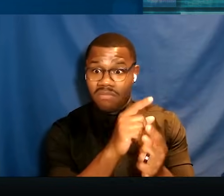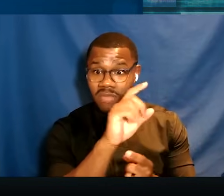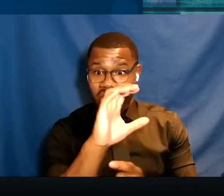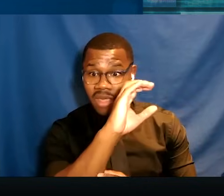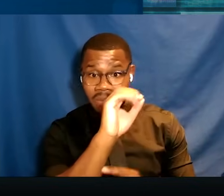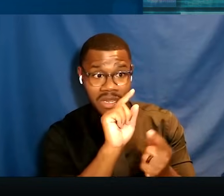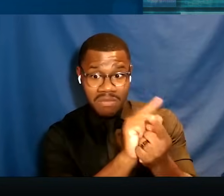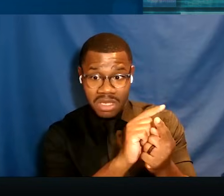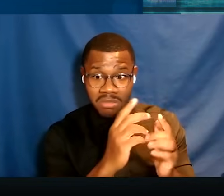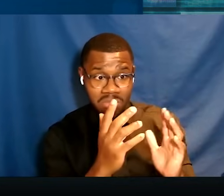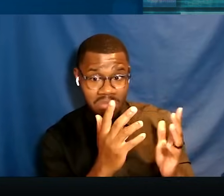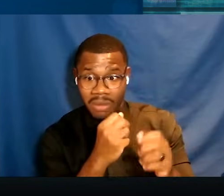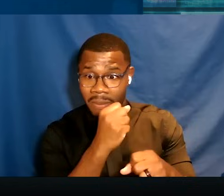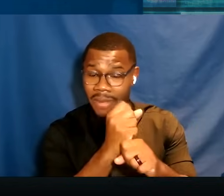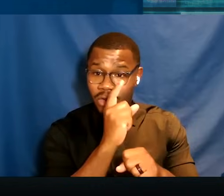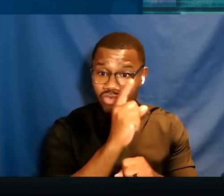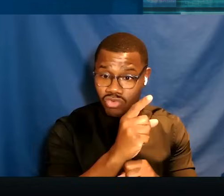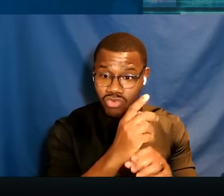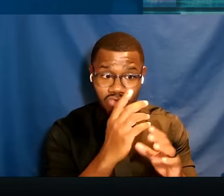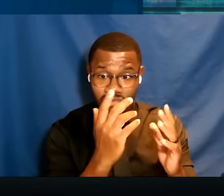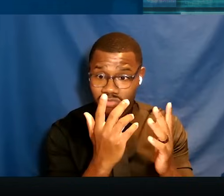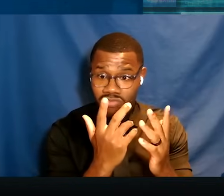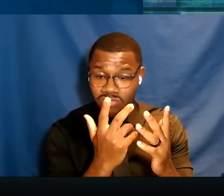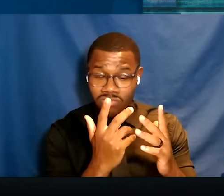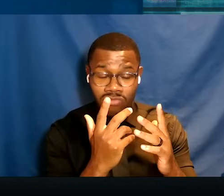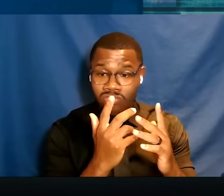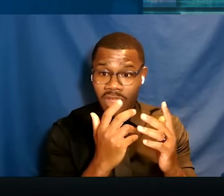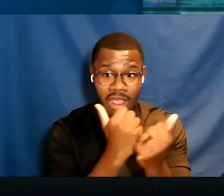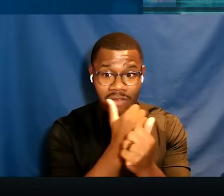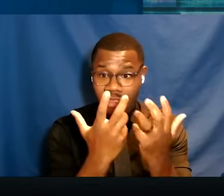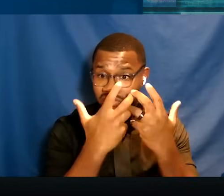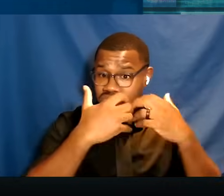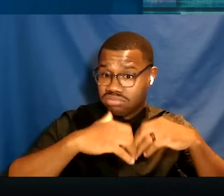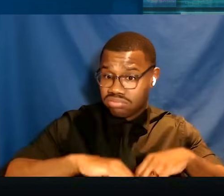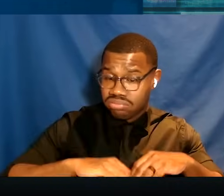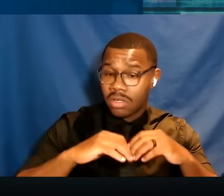and make sure that as we build on these protections, we're building our walls in the correct direction